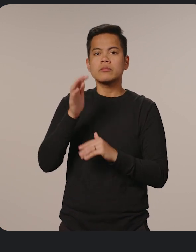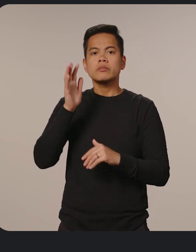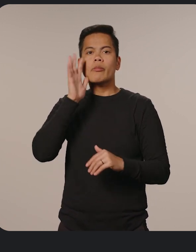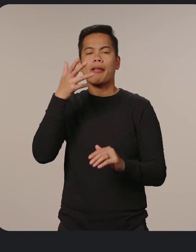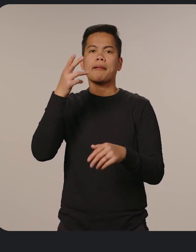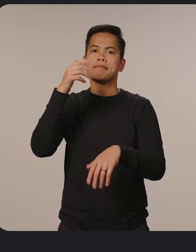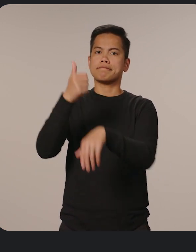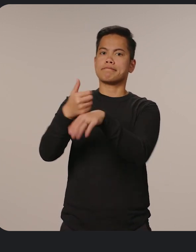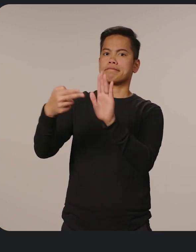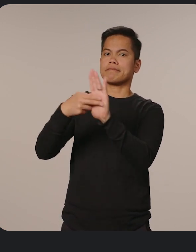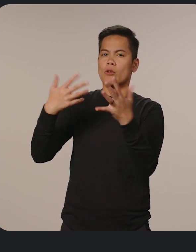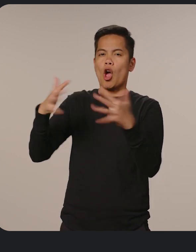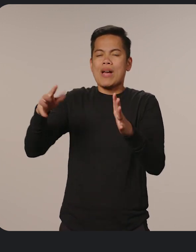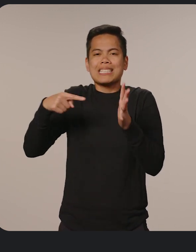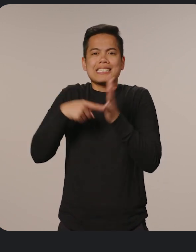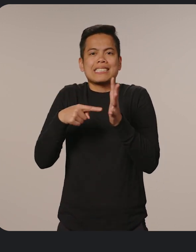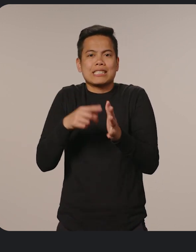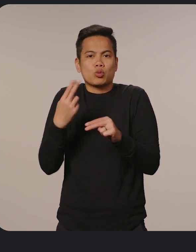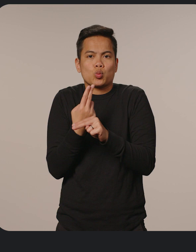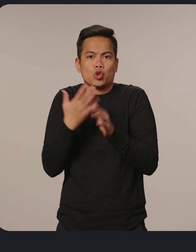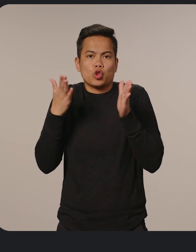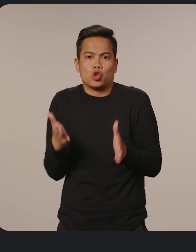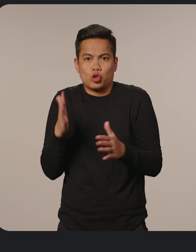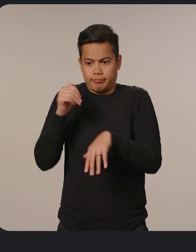And for new users, you can showcase helpful automations